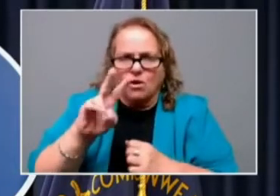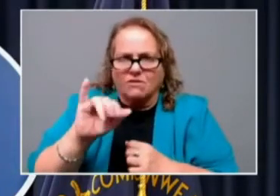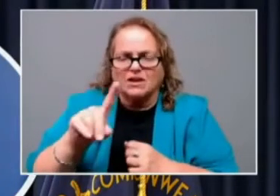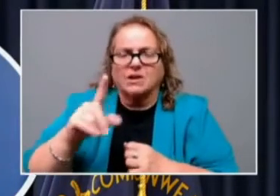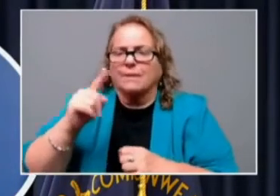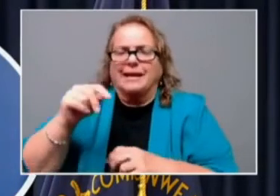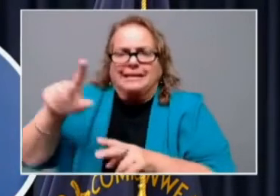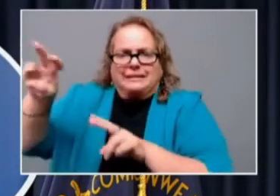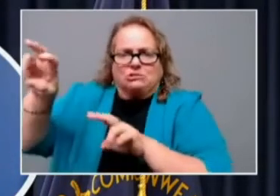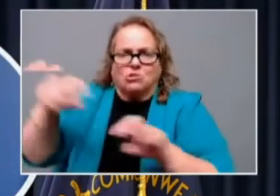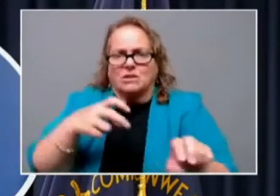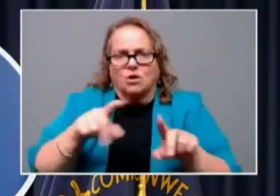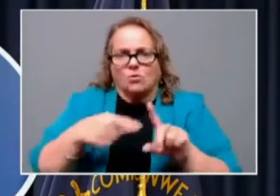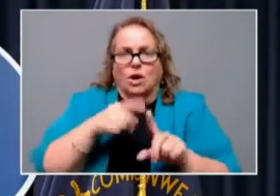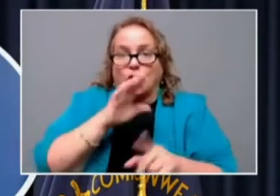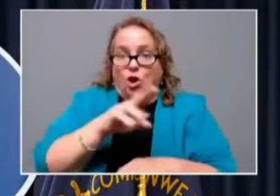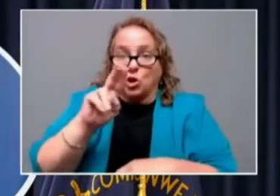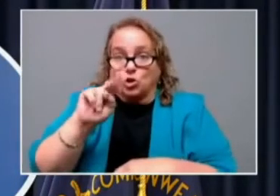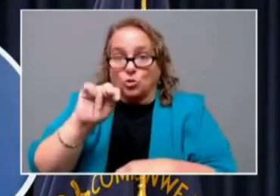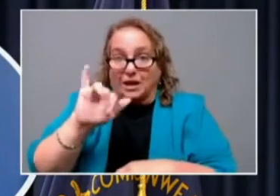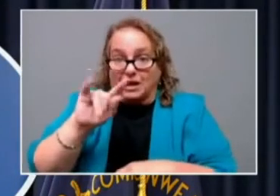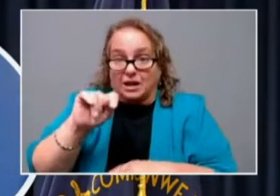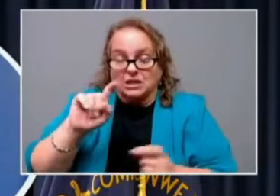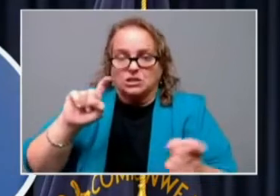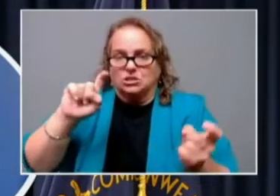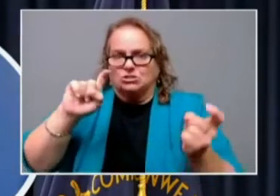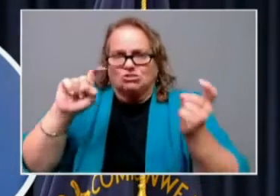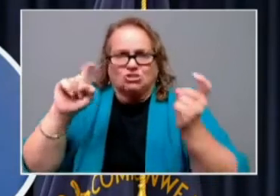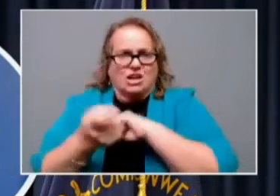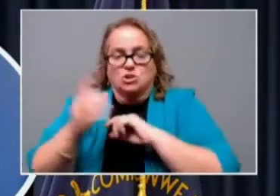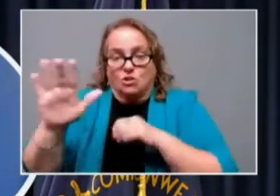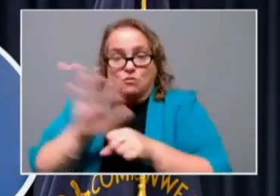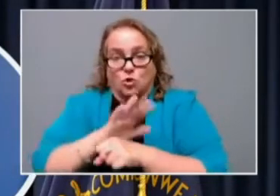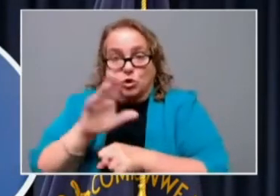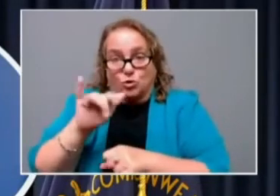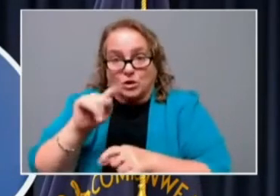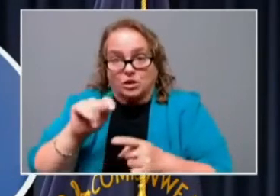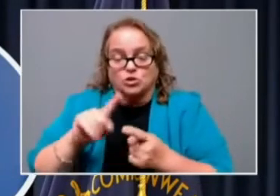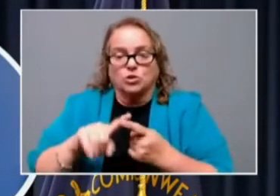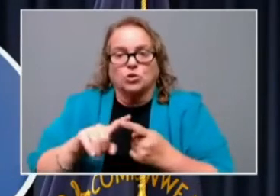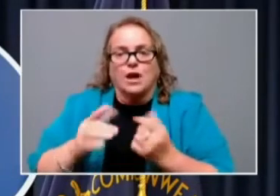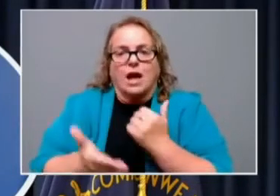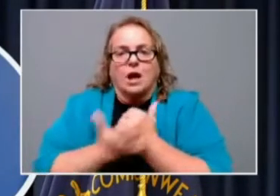completely shifted Entire unit to help COVID-19 patients she joins us via